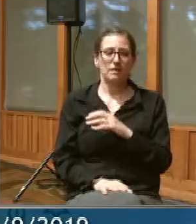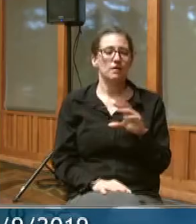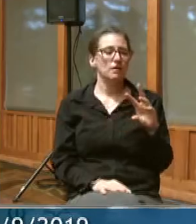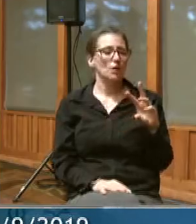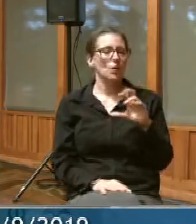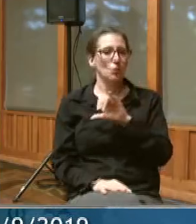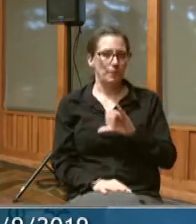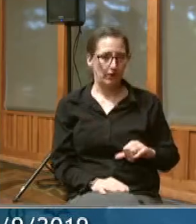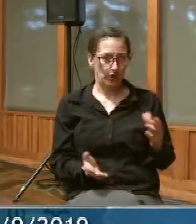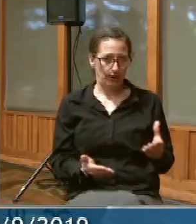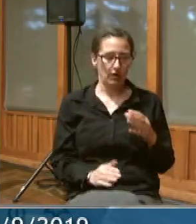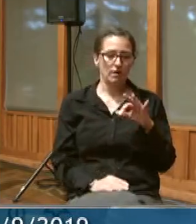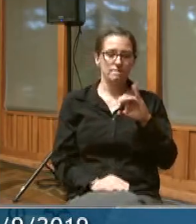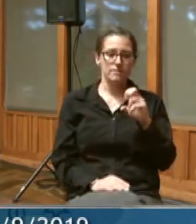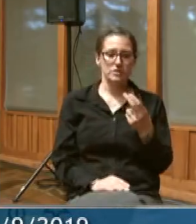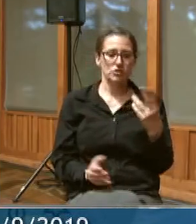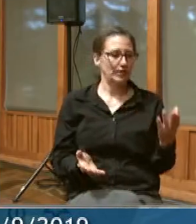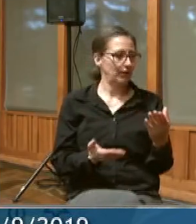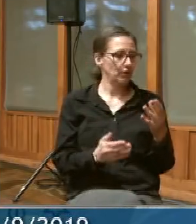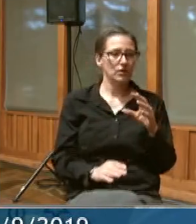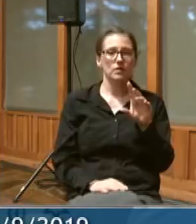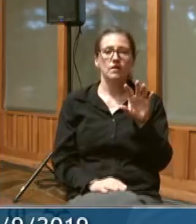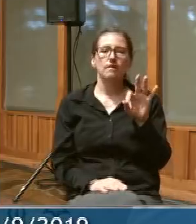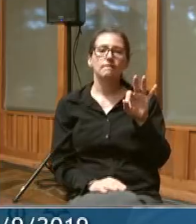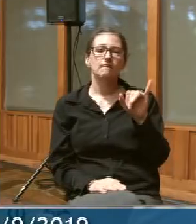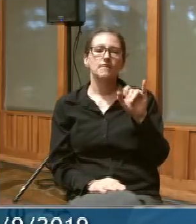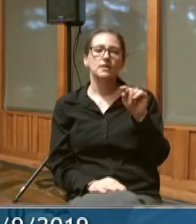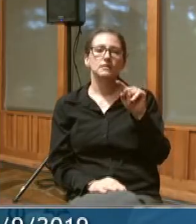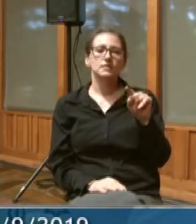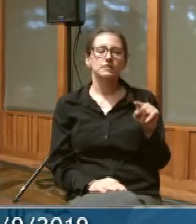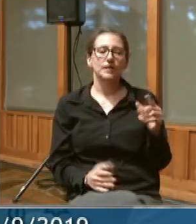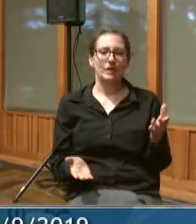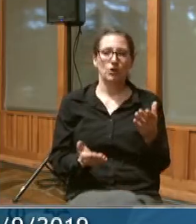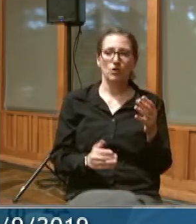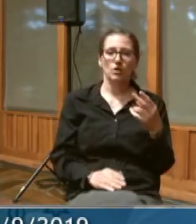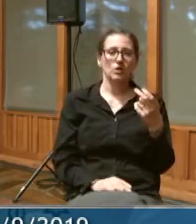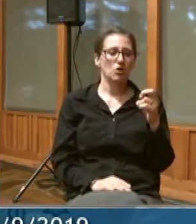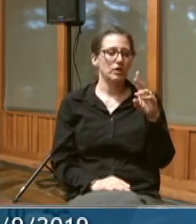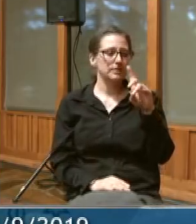OF PORTLAND BUDGET COMMITTEE. PLEASE CALL THE ROLL. [ROLL CALL